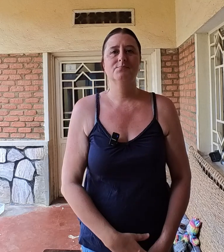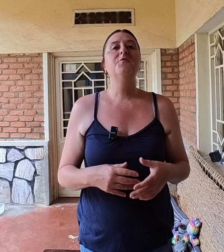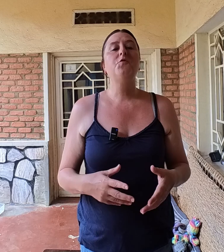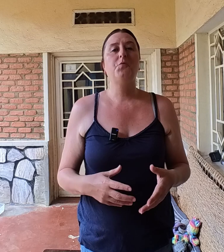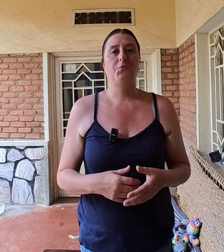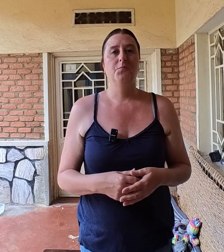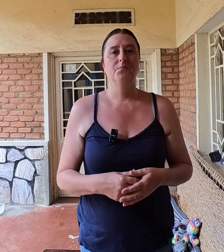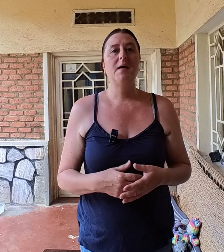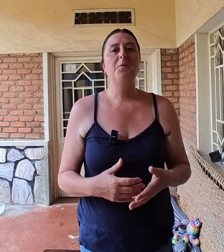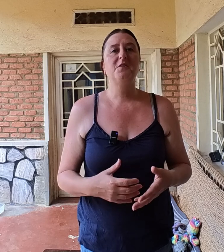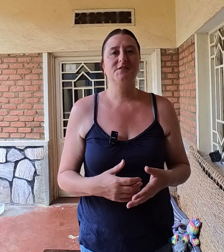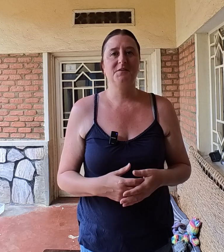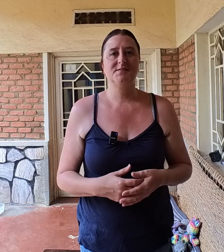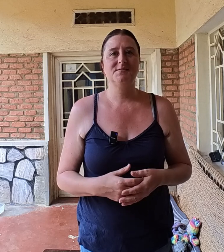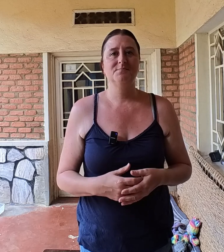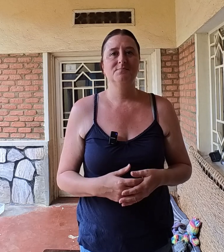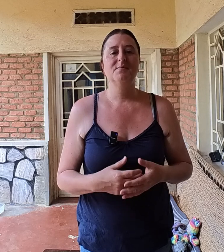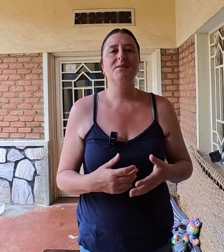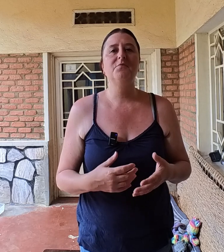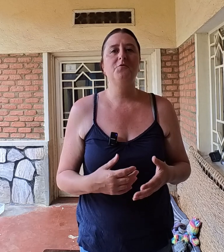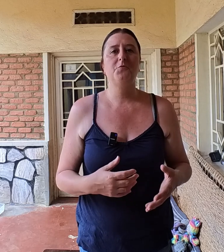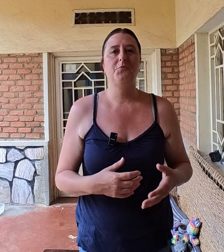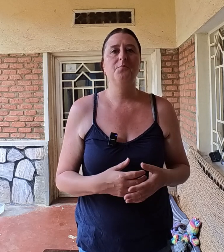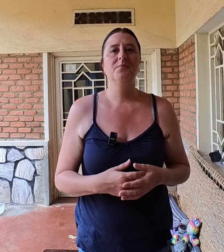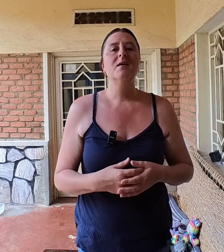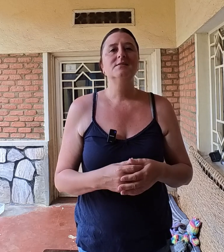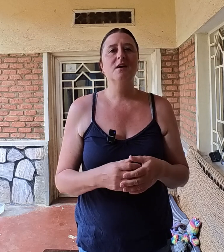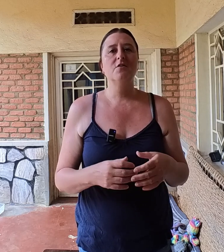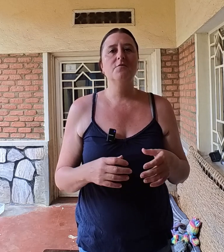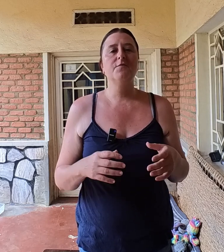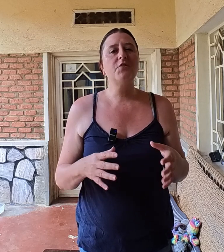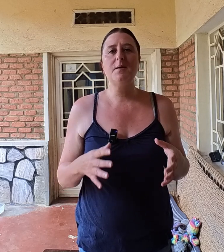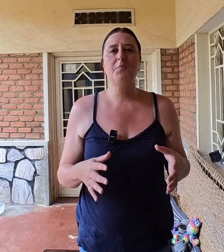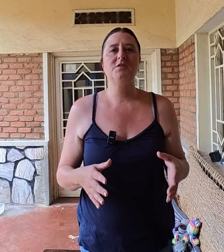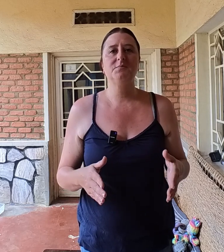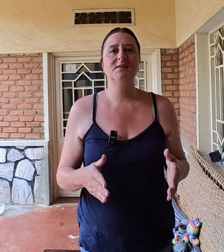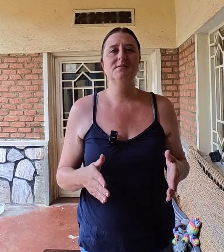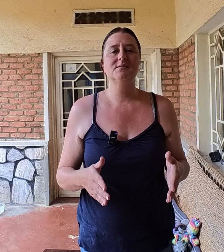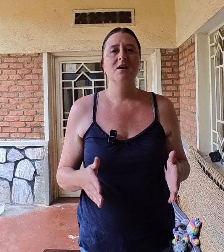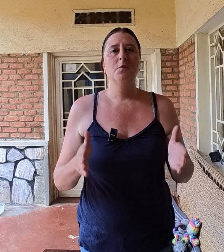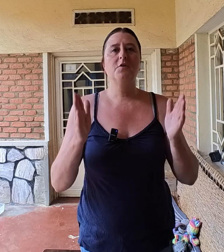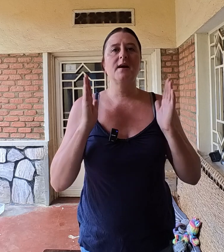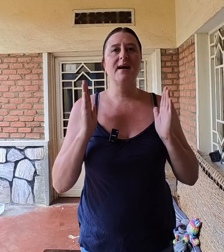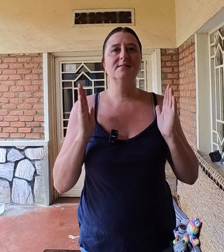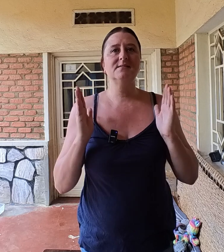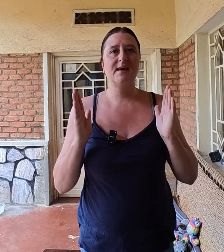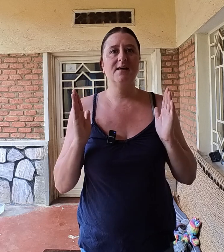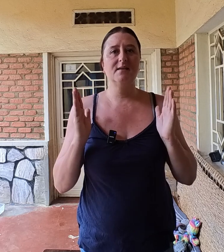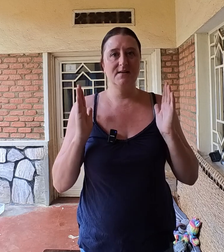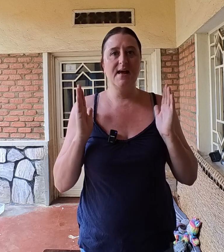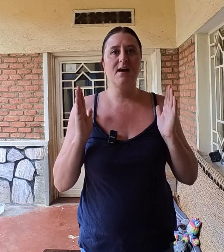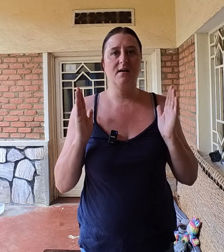Imvubu. Hippopotamus. Imvubu. So, for the hippopotamus we've got our hands here at neck